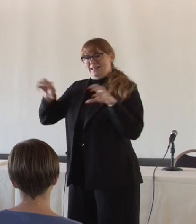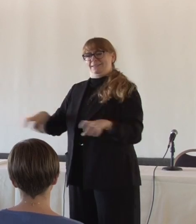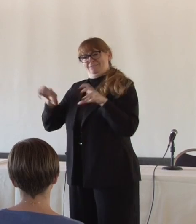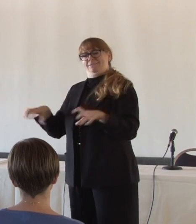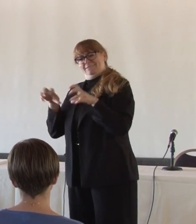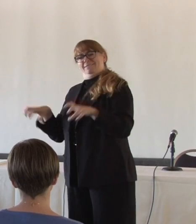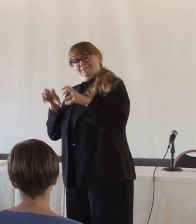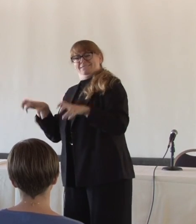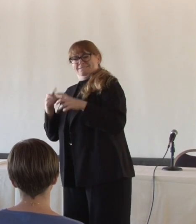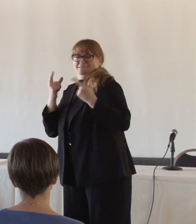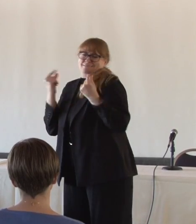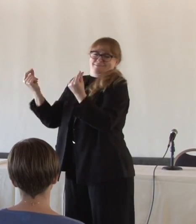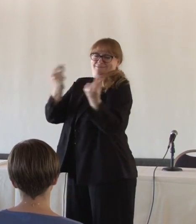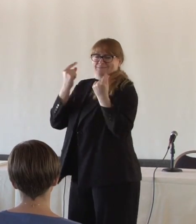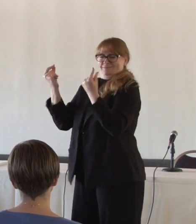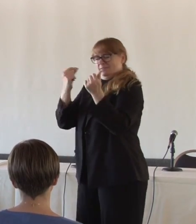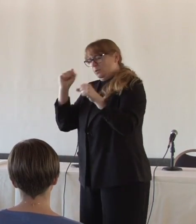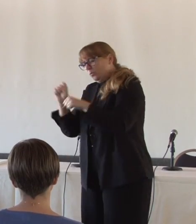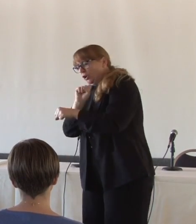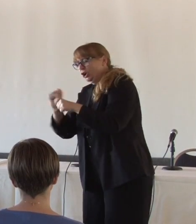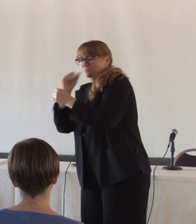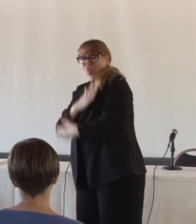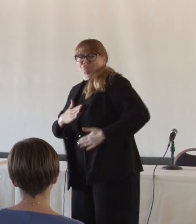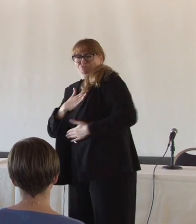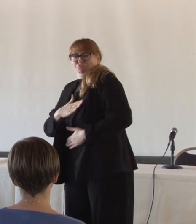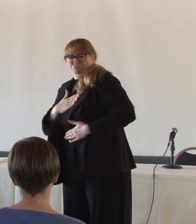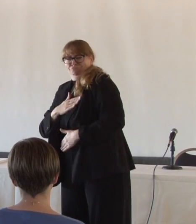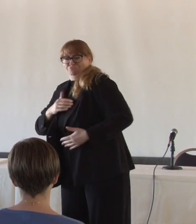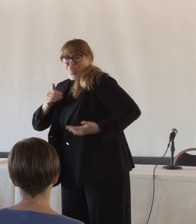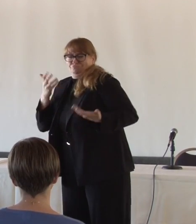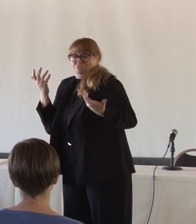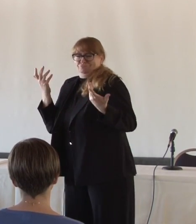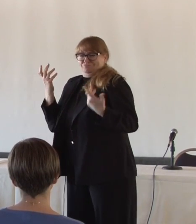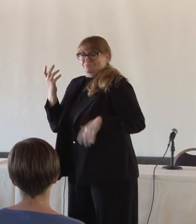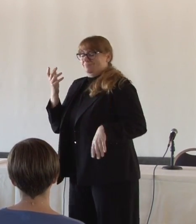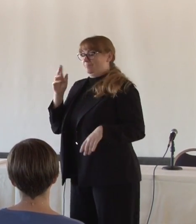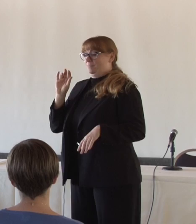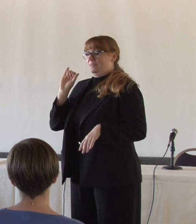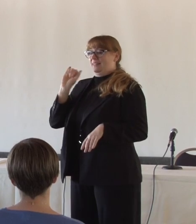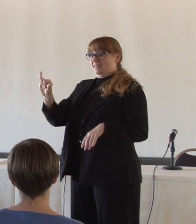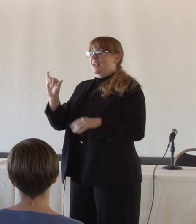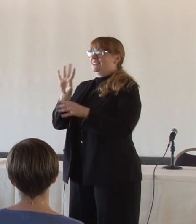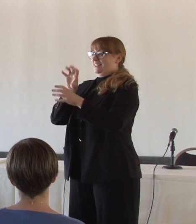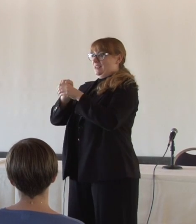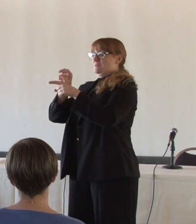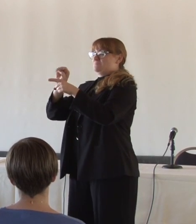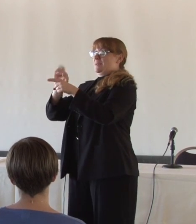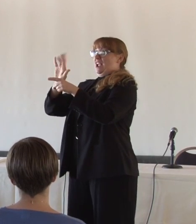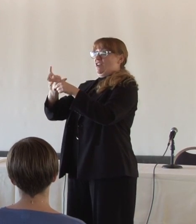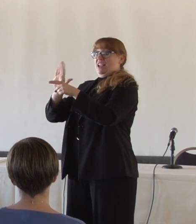Active In the community doing work, enjoying themselves. It's something that is